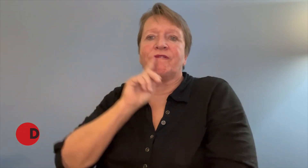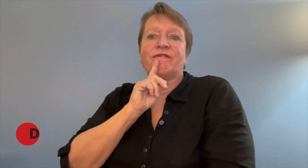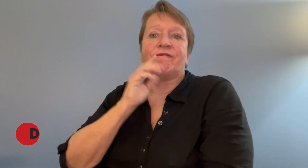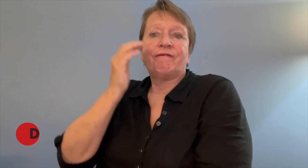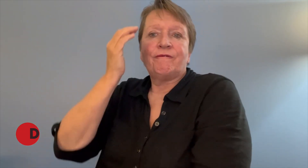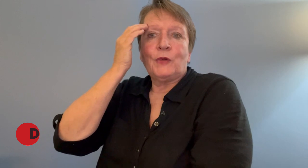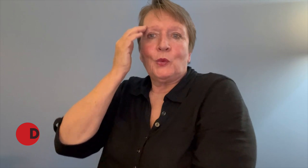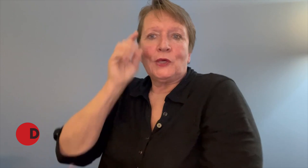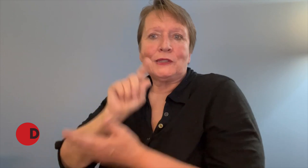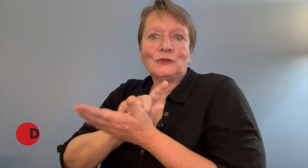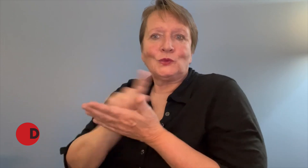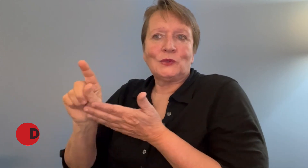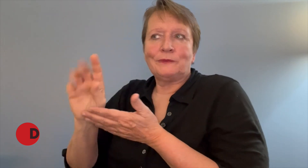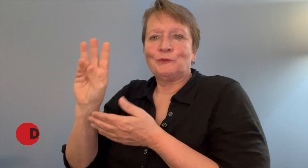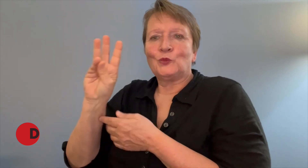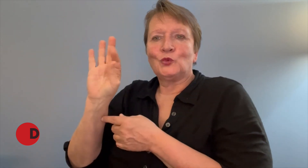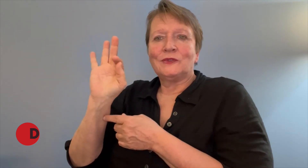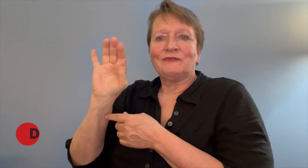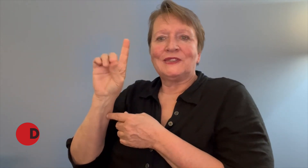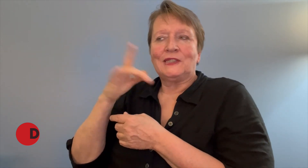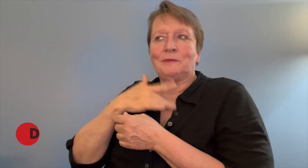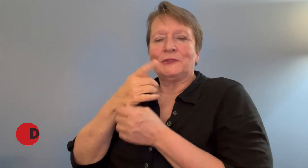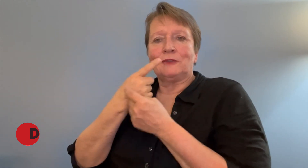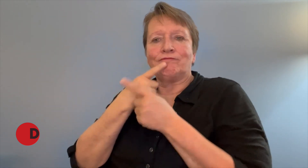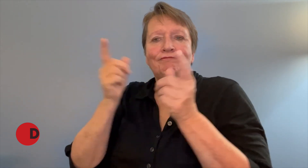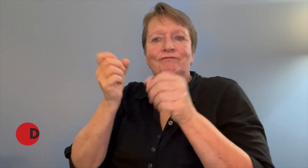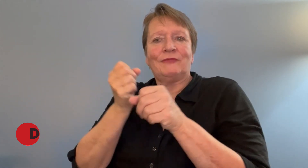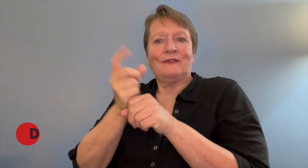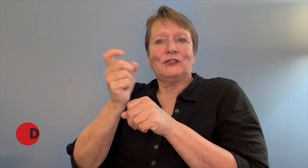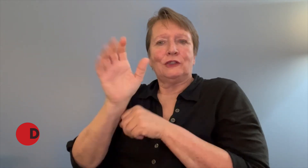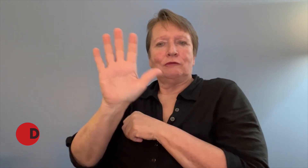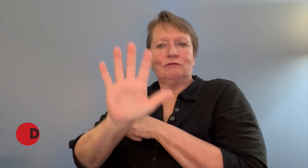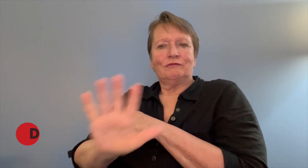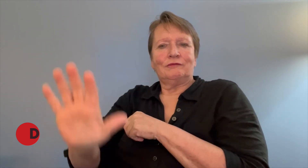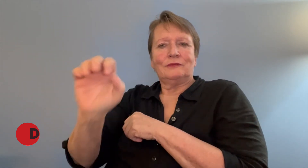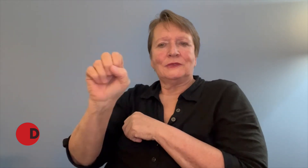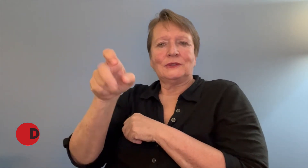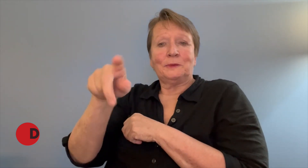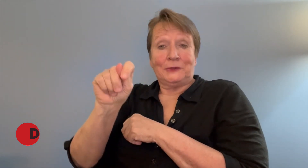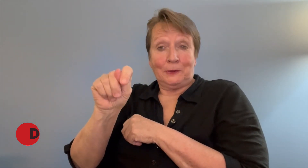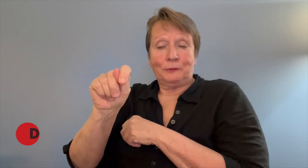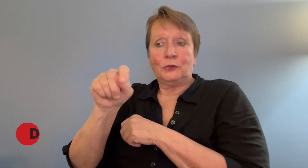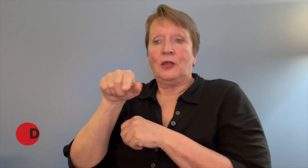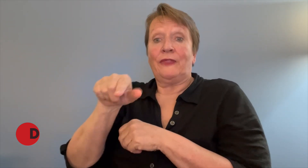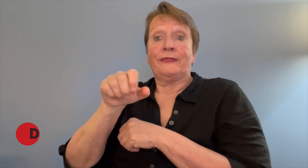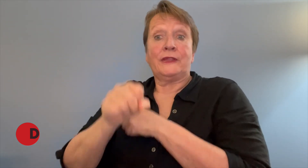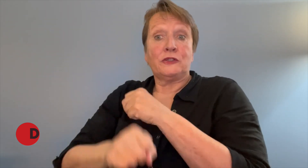International Week of Deaf People, WFD usually announces annually in September.